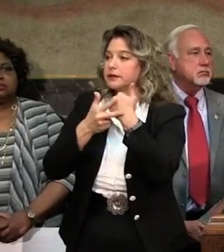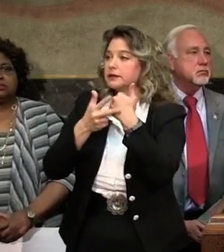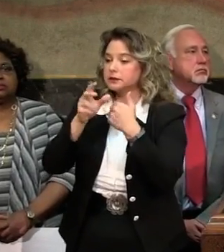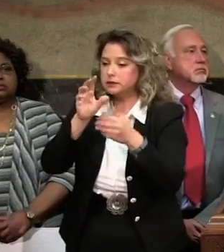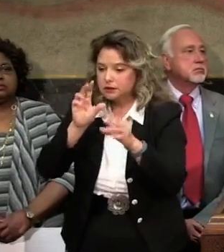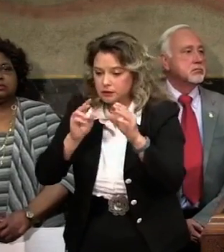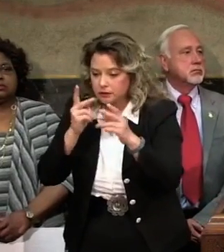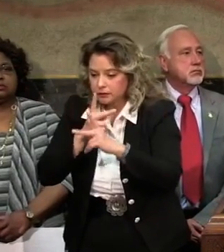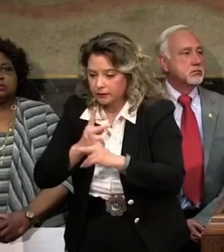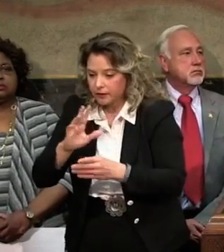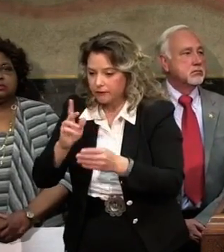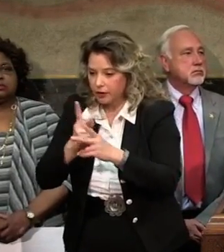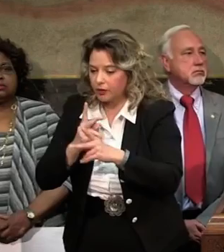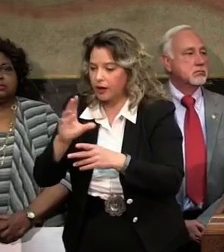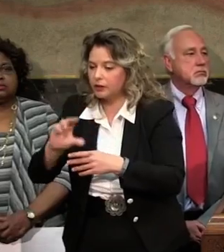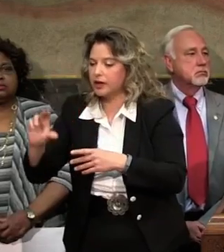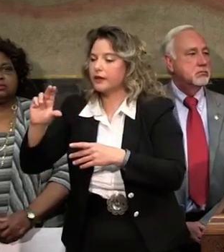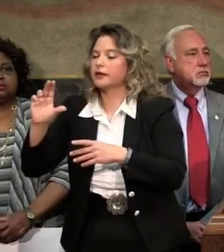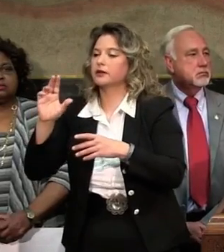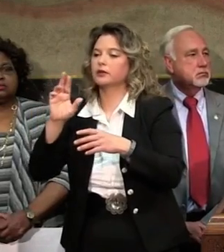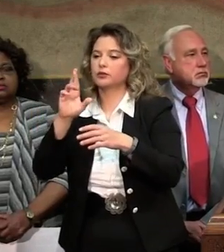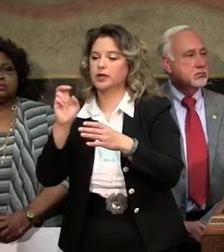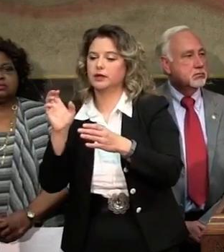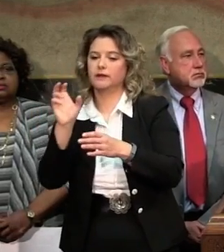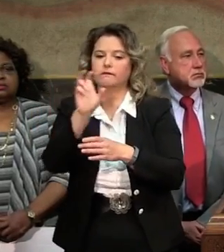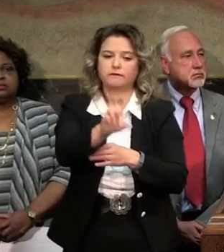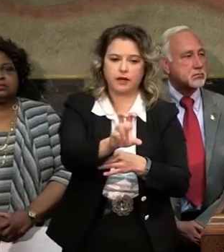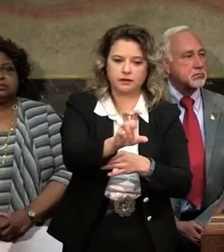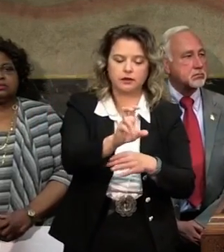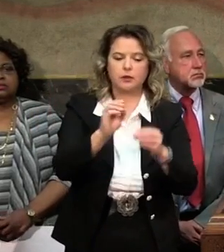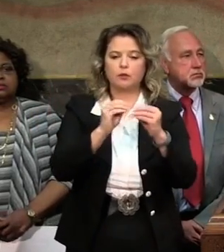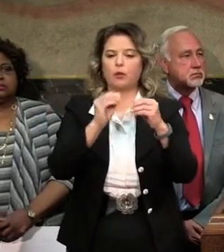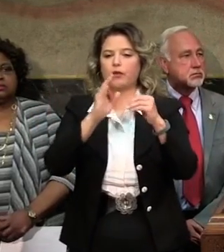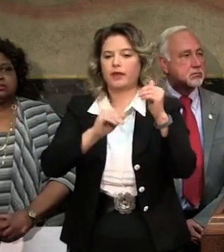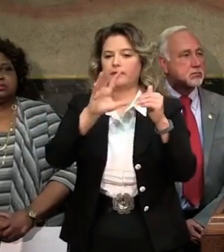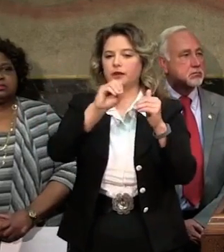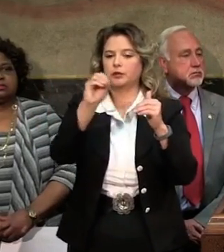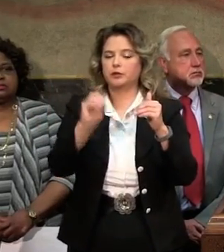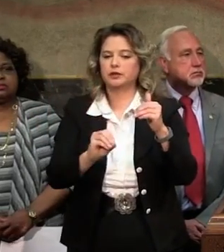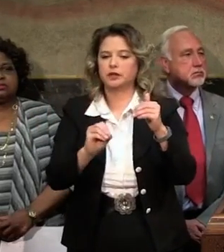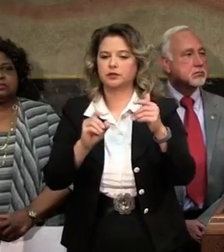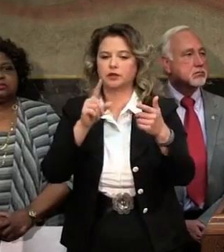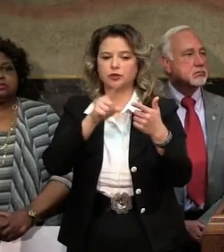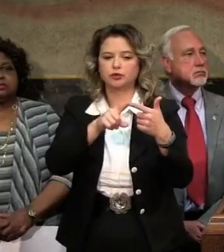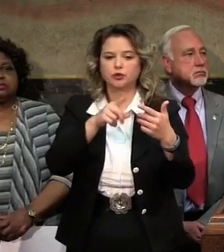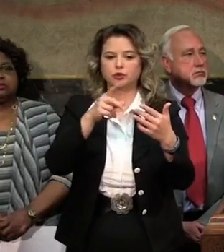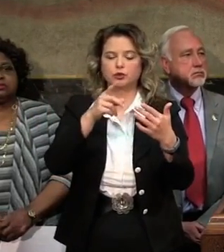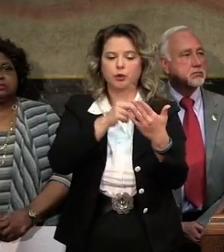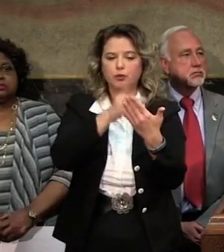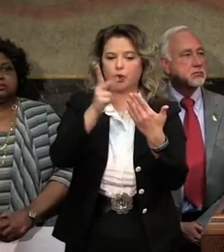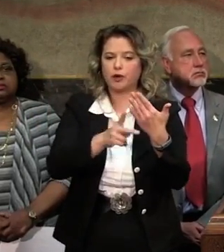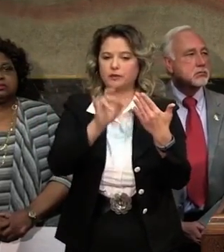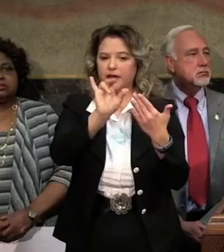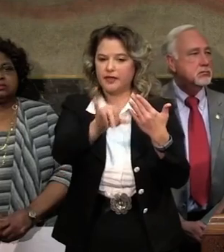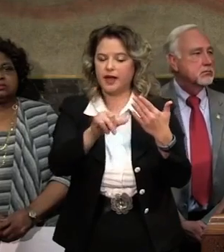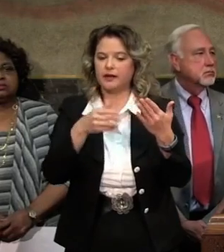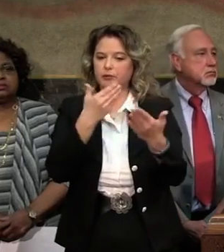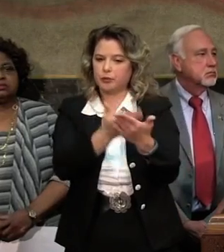more than fifty percent towards data-driven evidence-based programming to reduce crime protect victims and